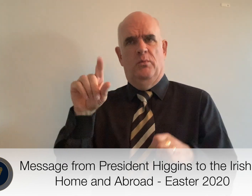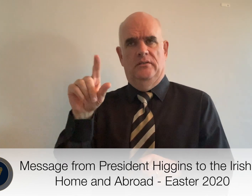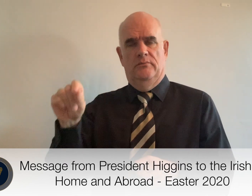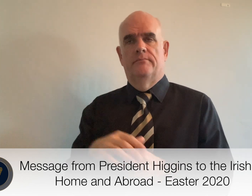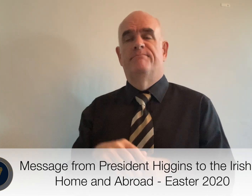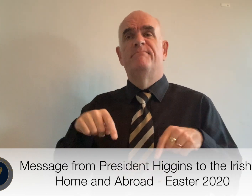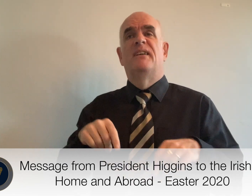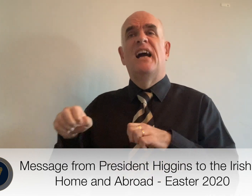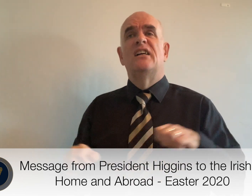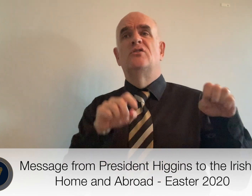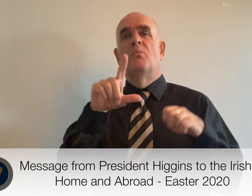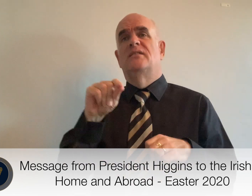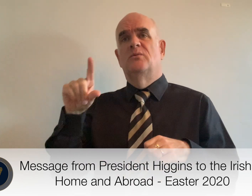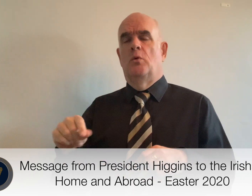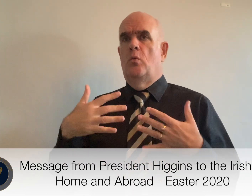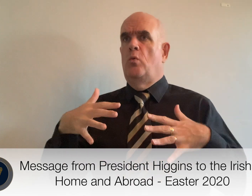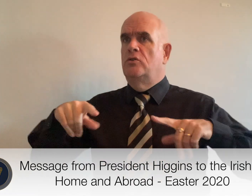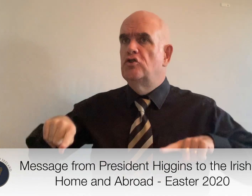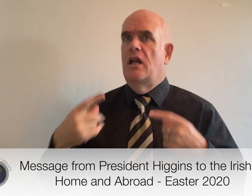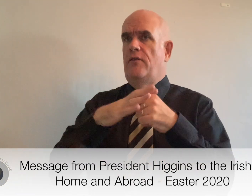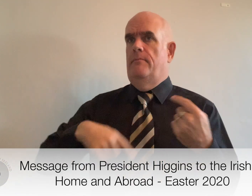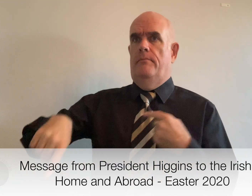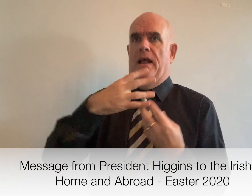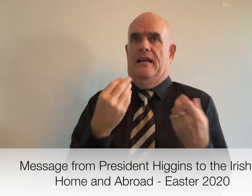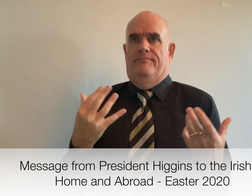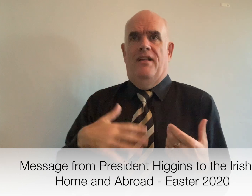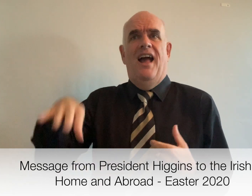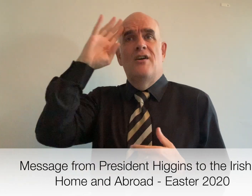these difficult days as we strive together to come to terms